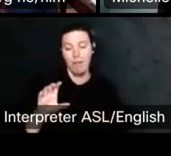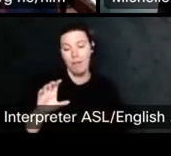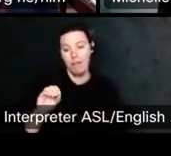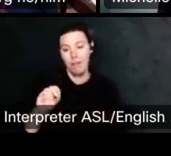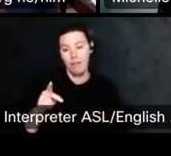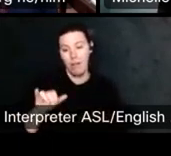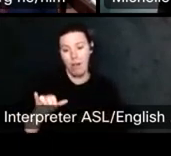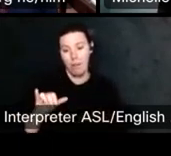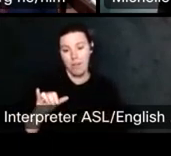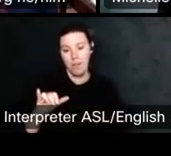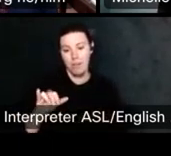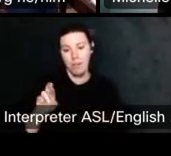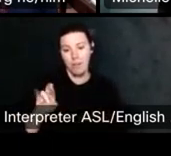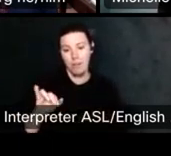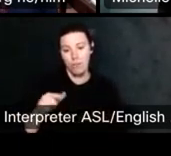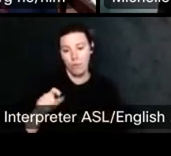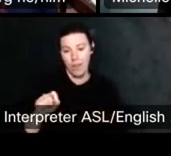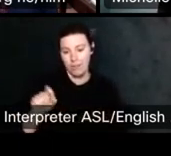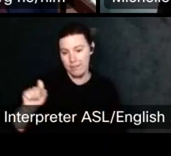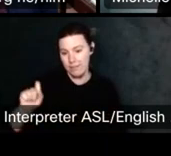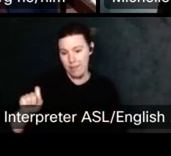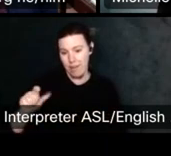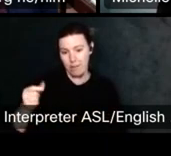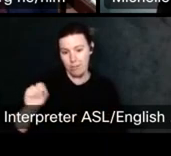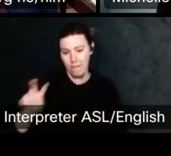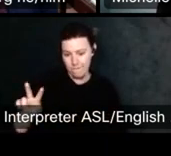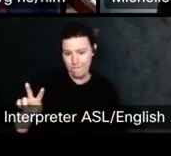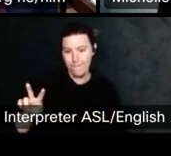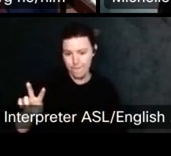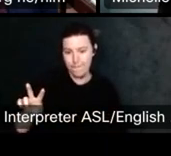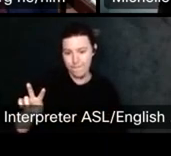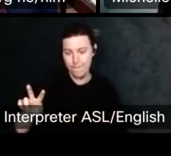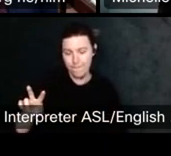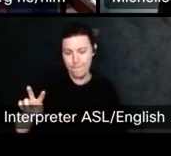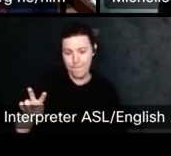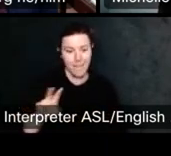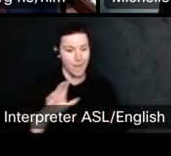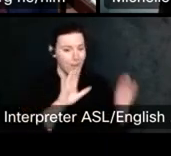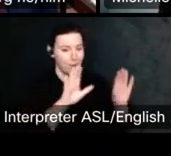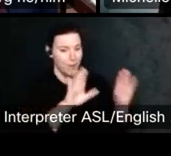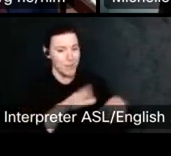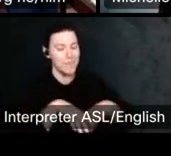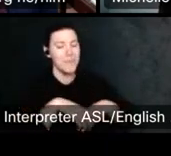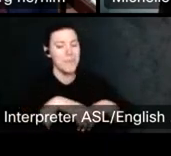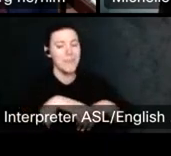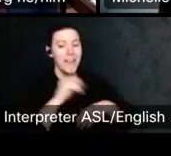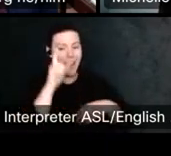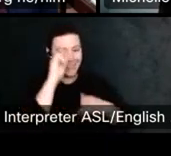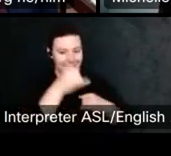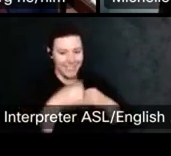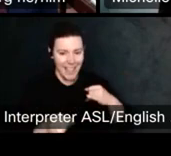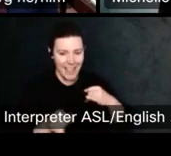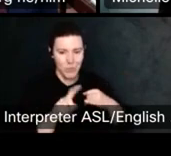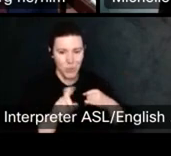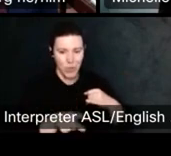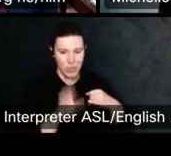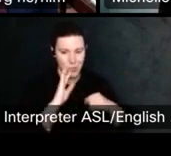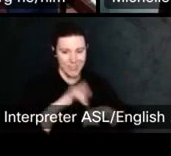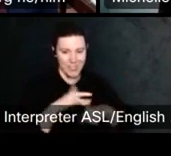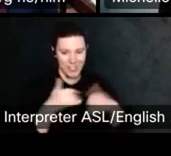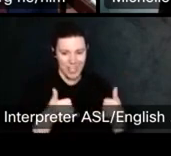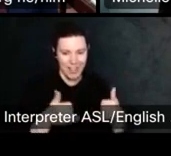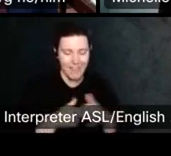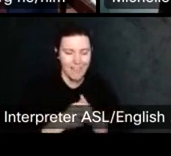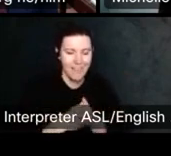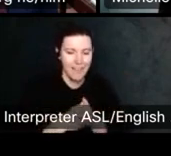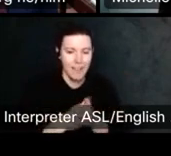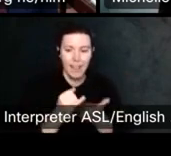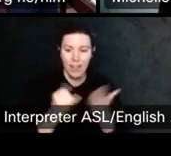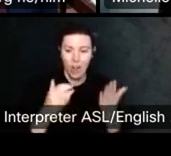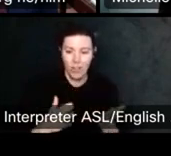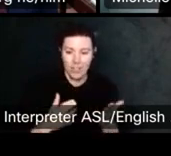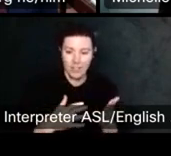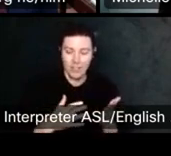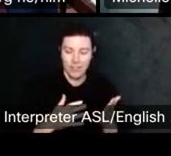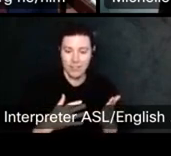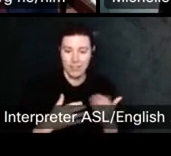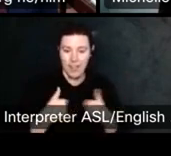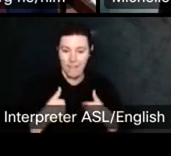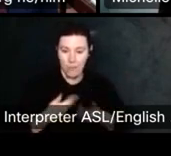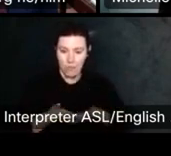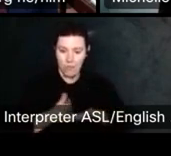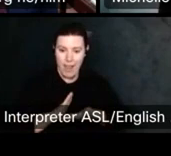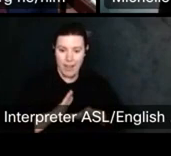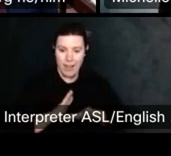Awesome, thank you. And then the last question I think we're going to get to today, is an artist entitled to not being notified before their commissioned mural is altered, or painted over.